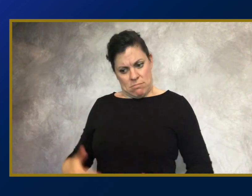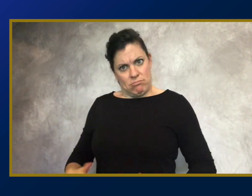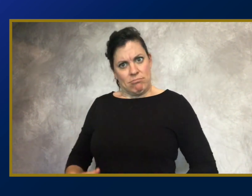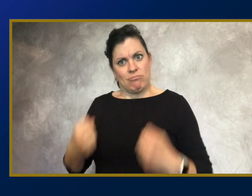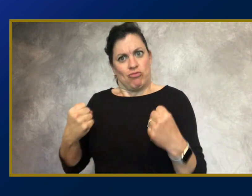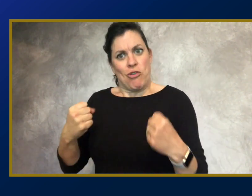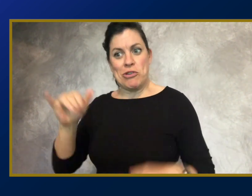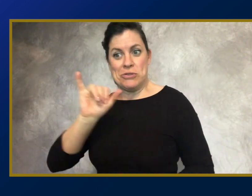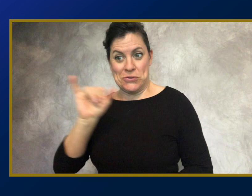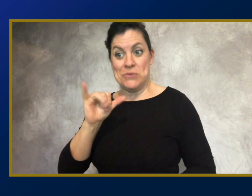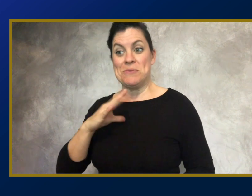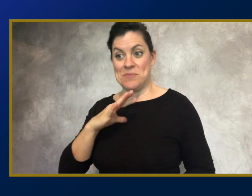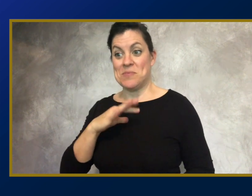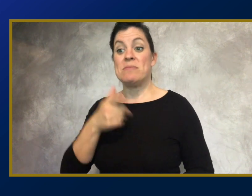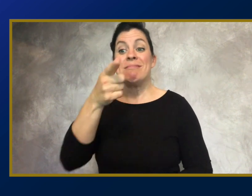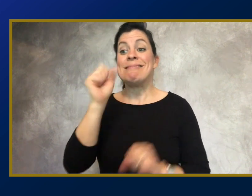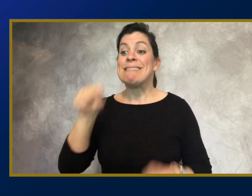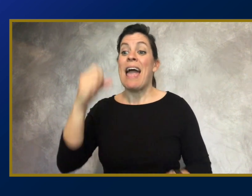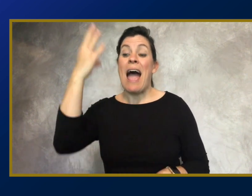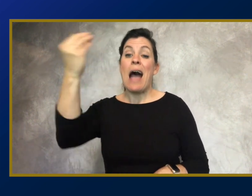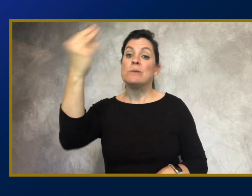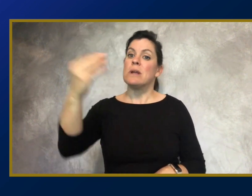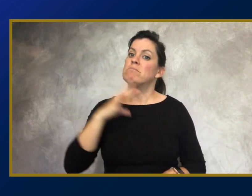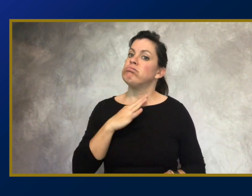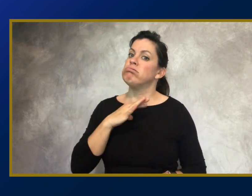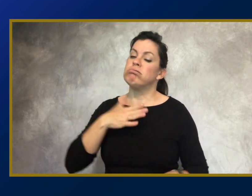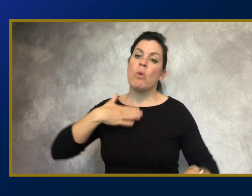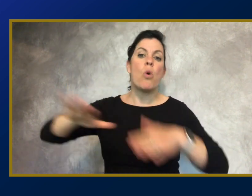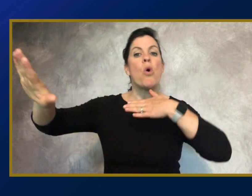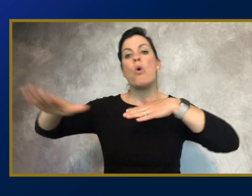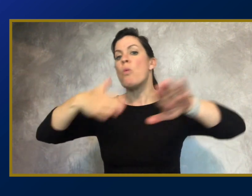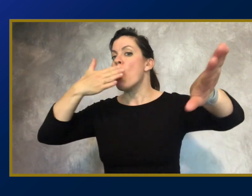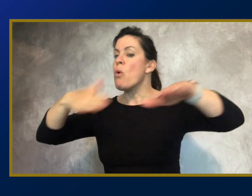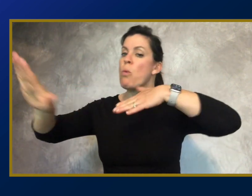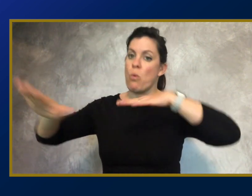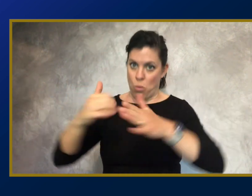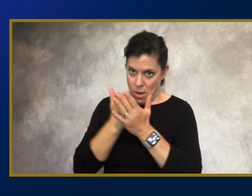It doesn't have to be anything fancy at all. And also just try to decrease screen time. I know